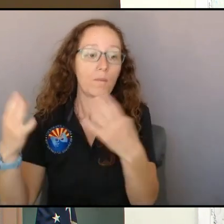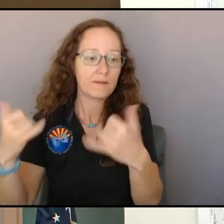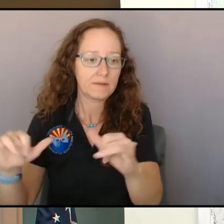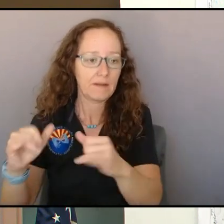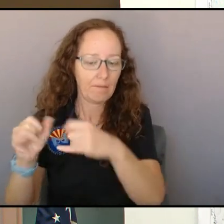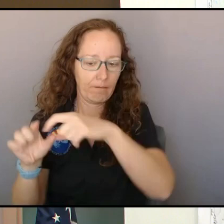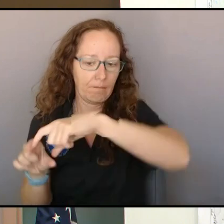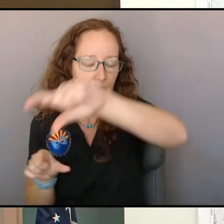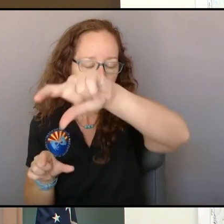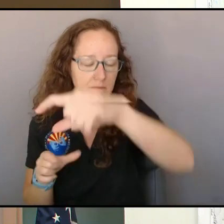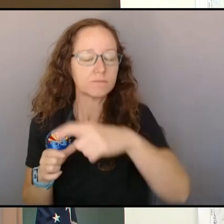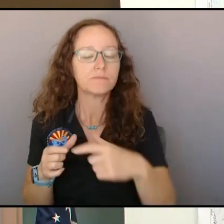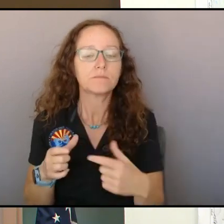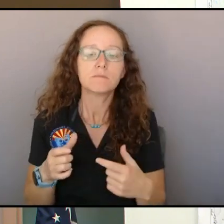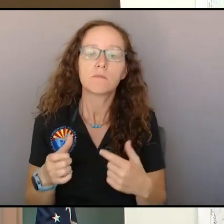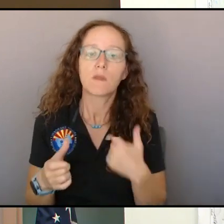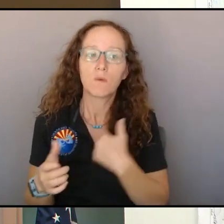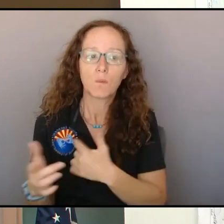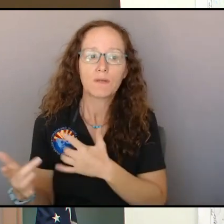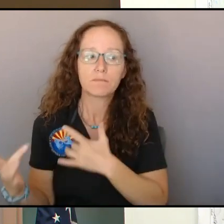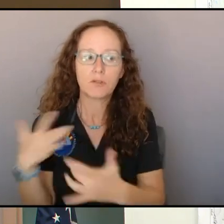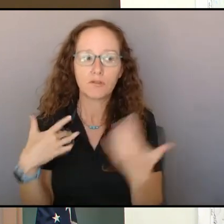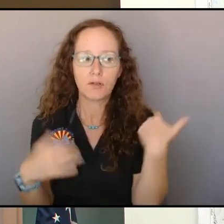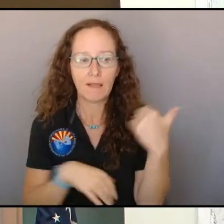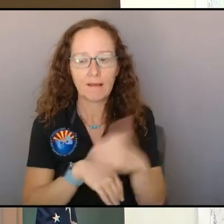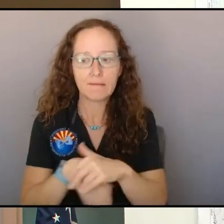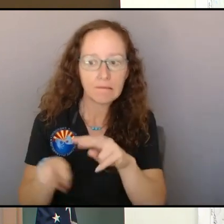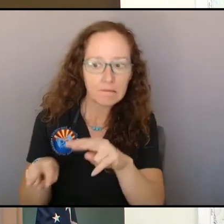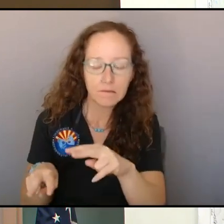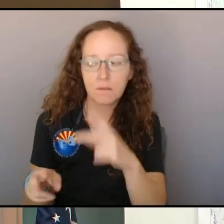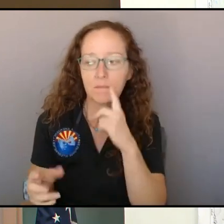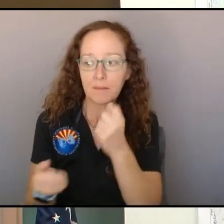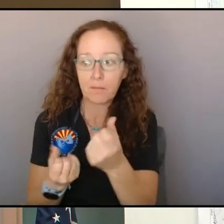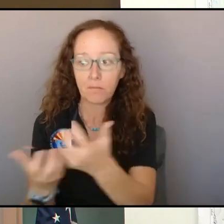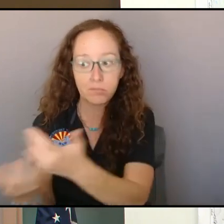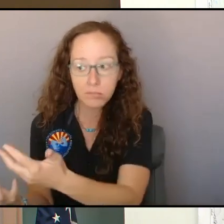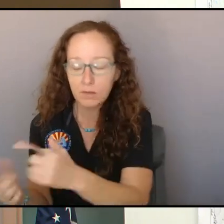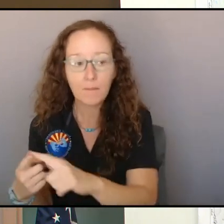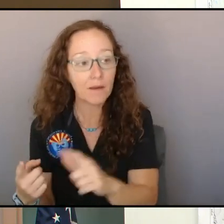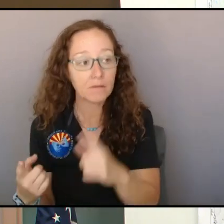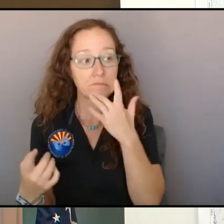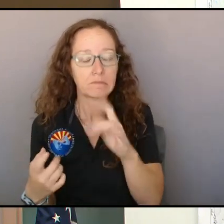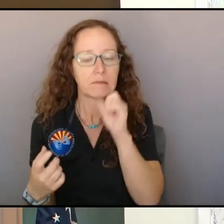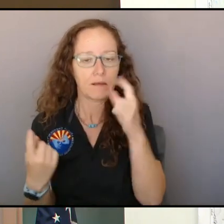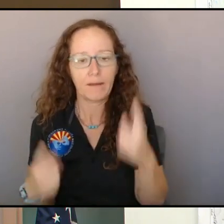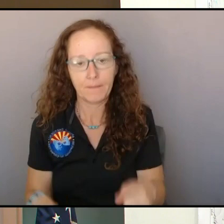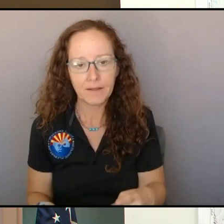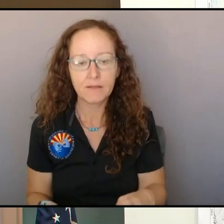outside the line, but luckily we didn't see any of that. But what it did do for us is it brought in a lot of moisture, gulf